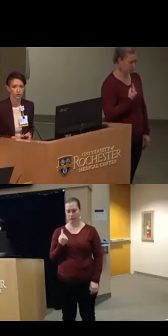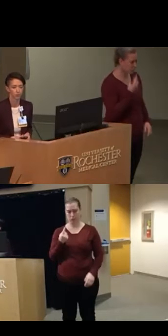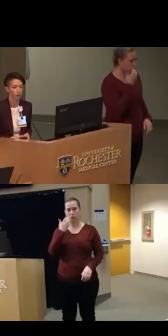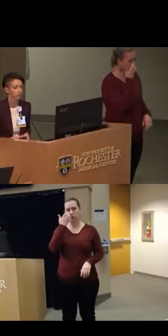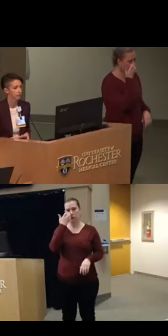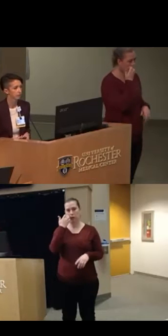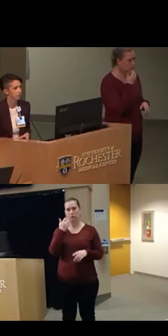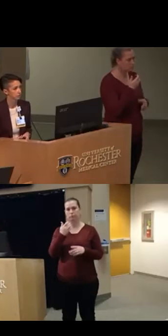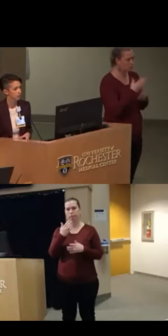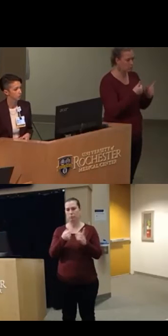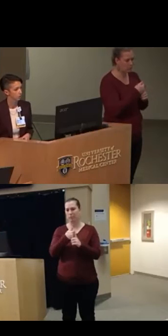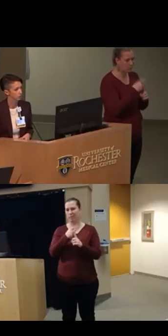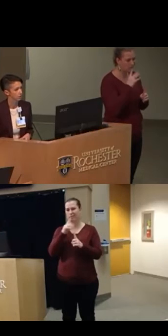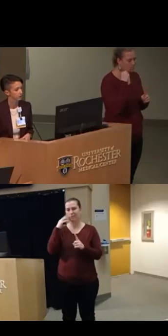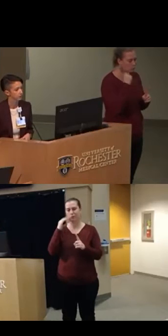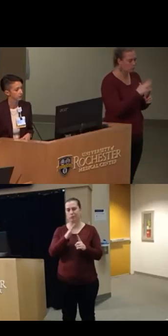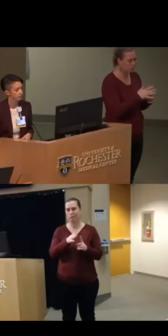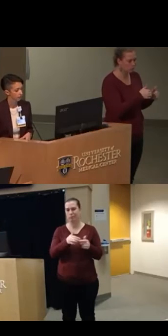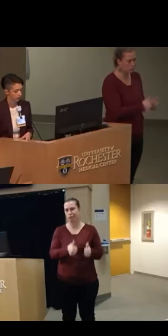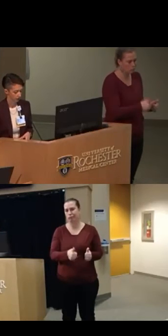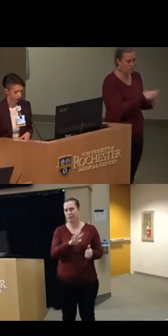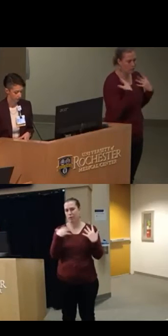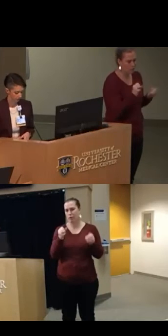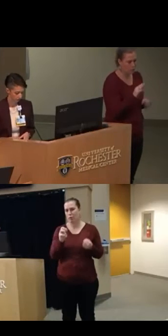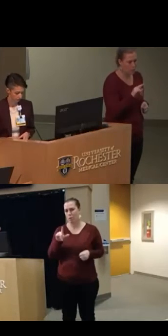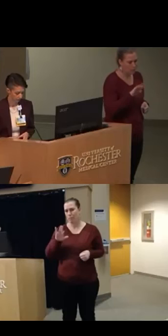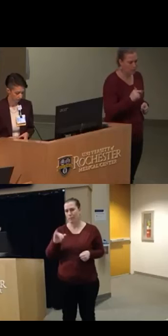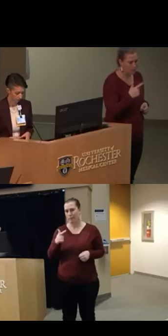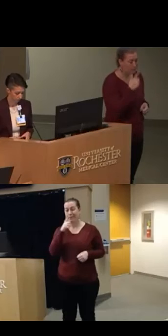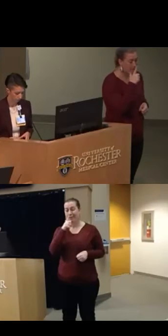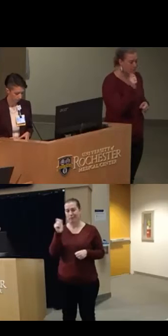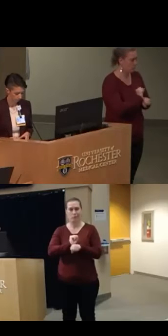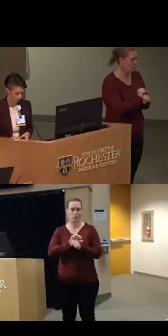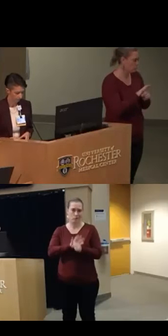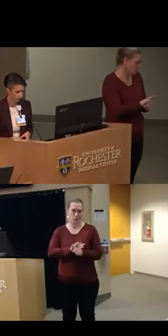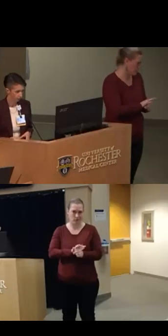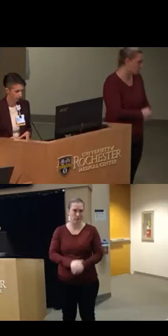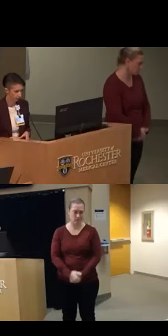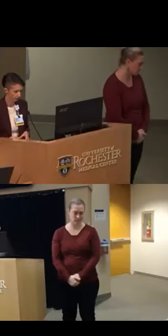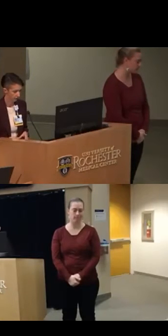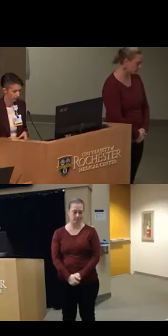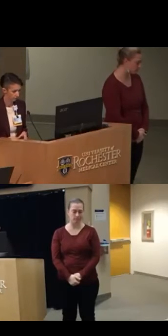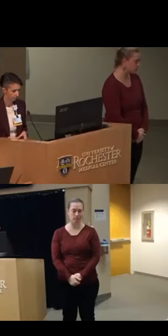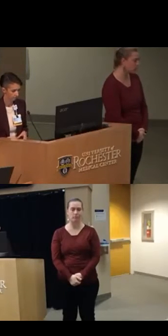of their well-being due to their work stress um this is somebody who you know they may say